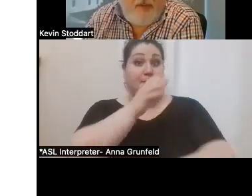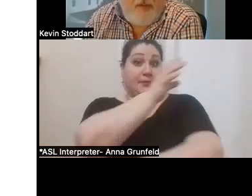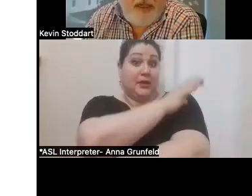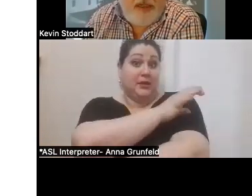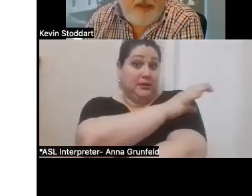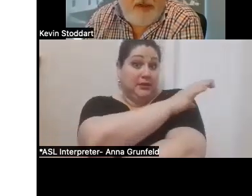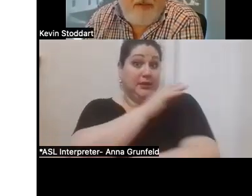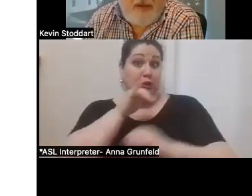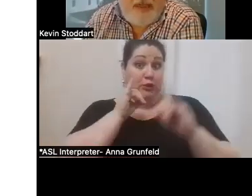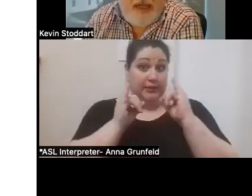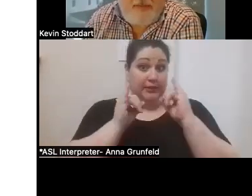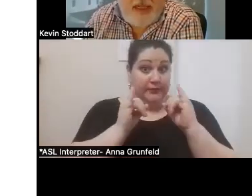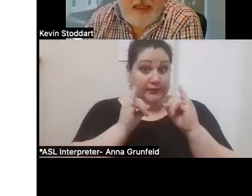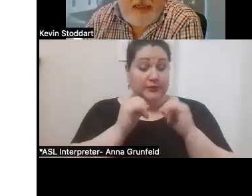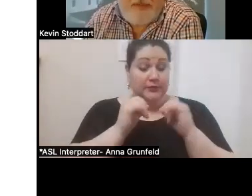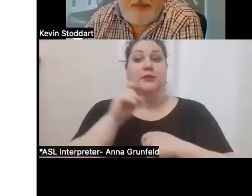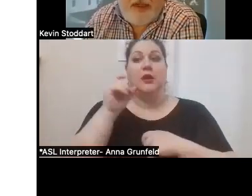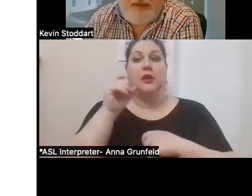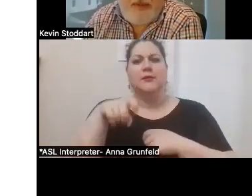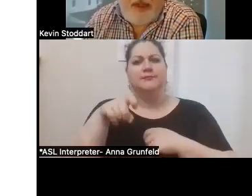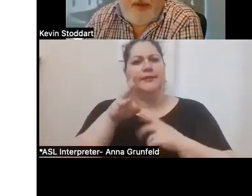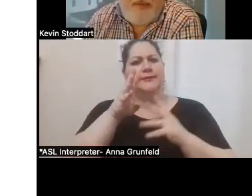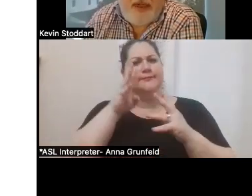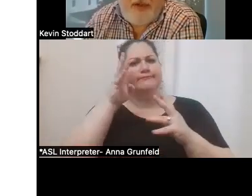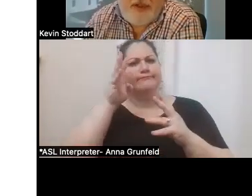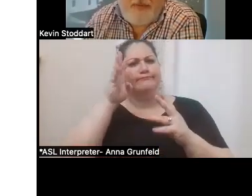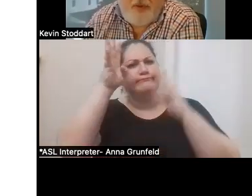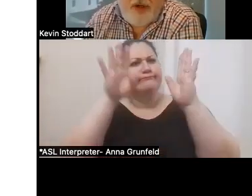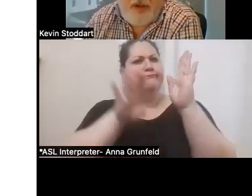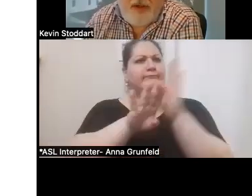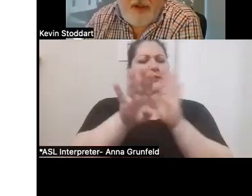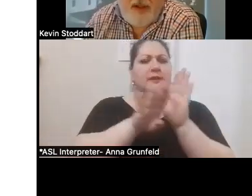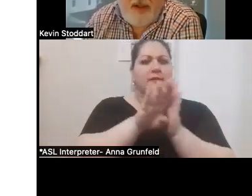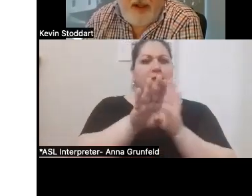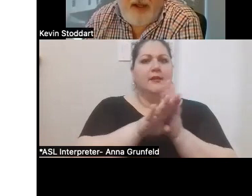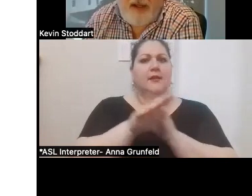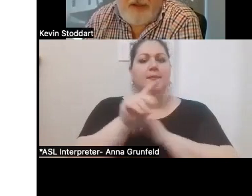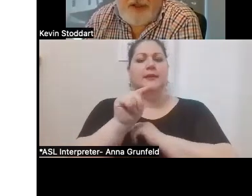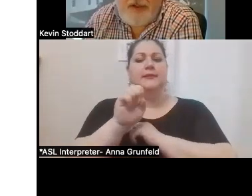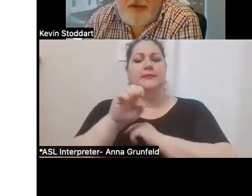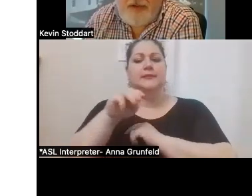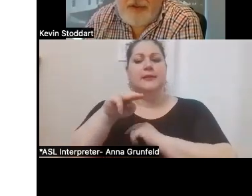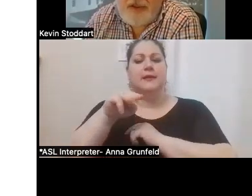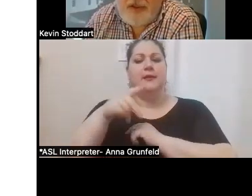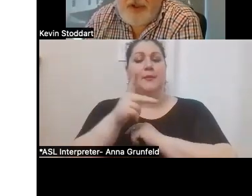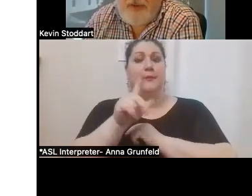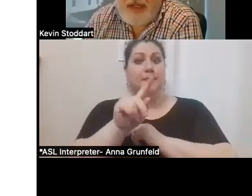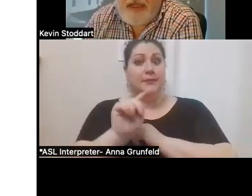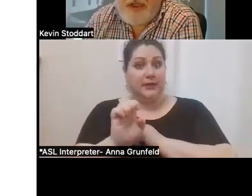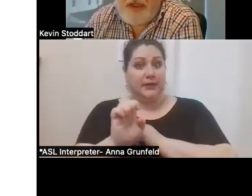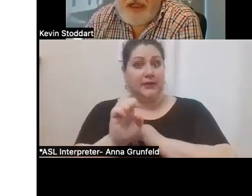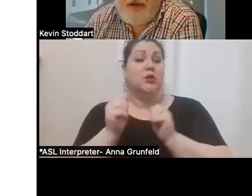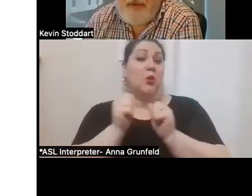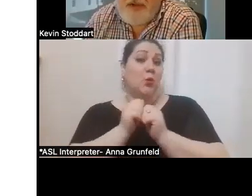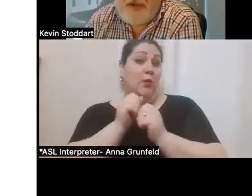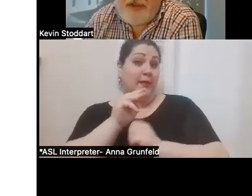we need to develop templates, possibly with mentor support, to use during patient interviews.